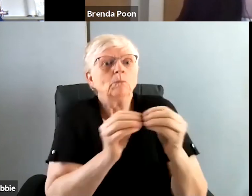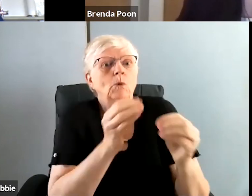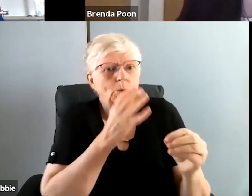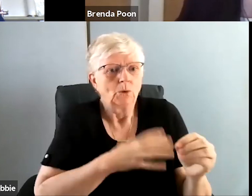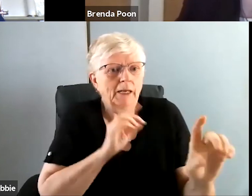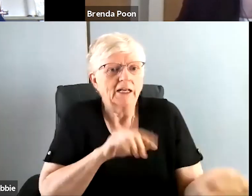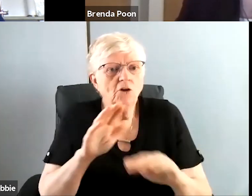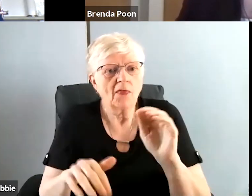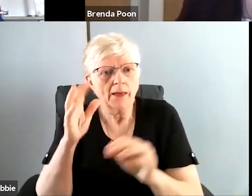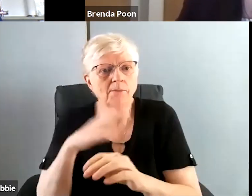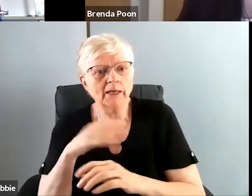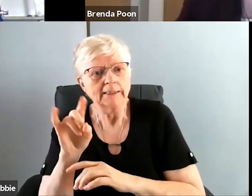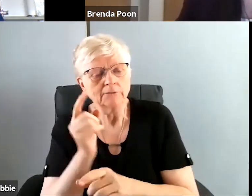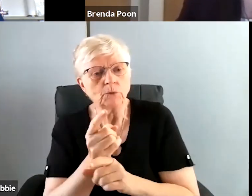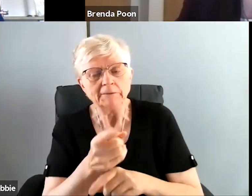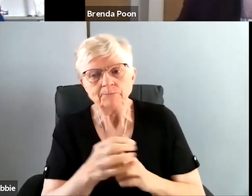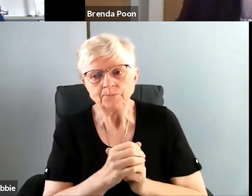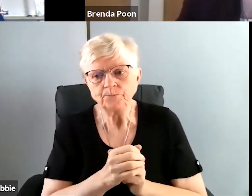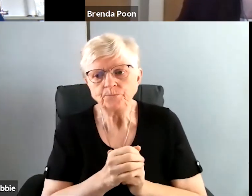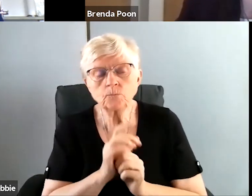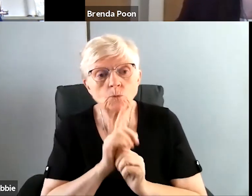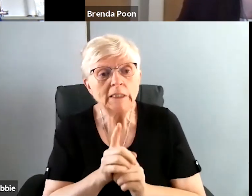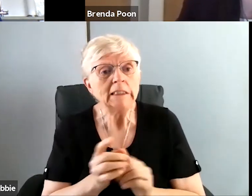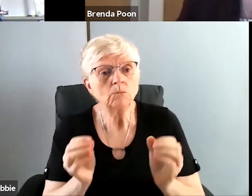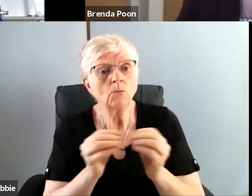GENDER PARTICIPATION ON THE SURVEY ITSELF. BUT, YES, WE DID HAVE MORE WOMEN